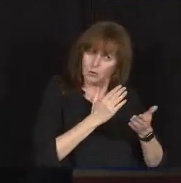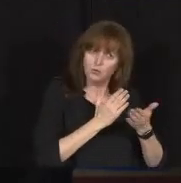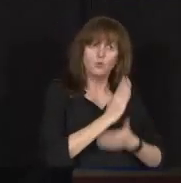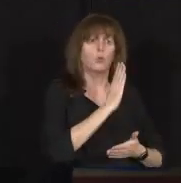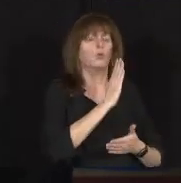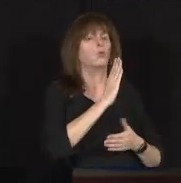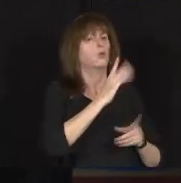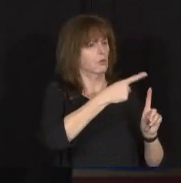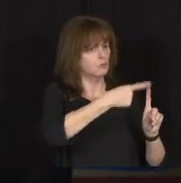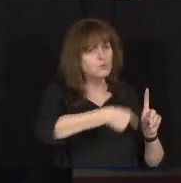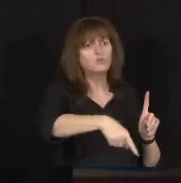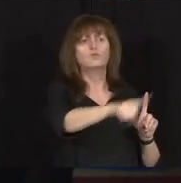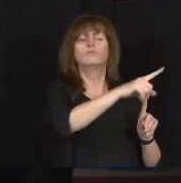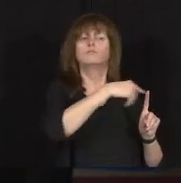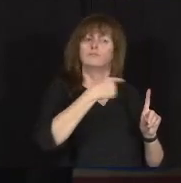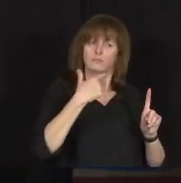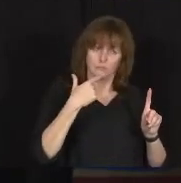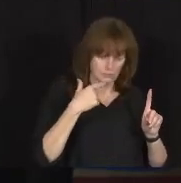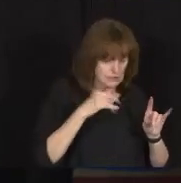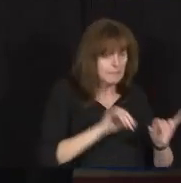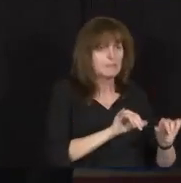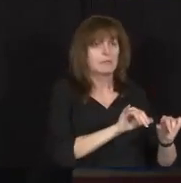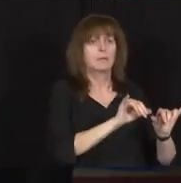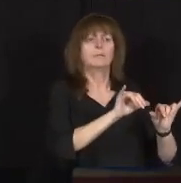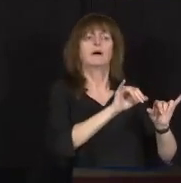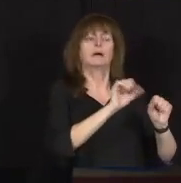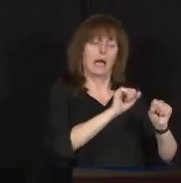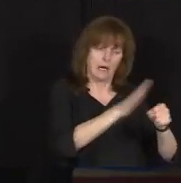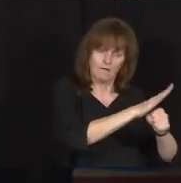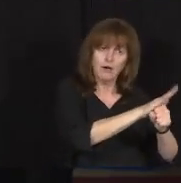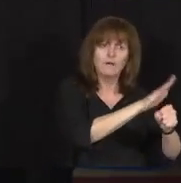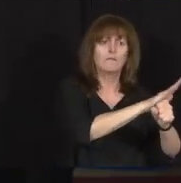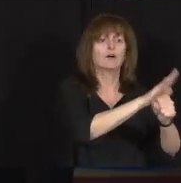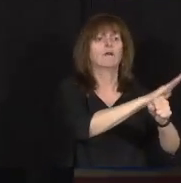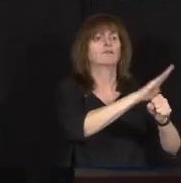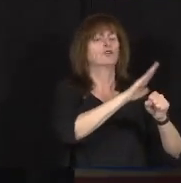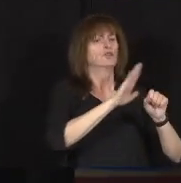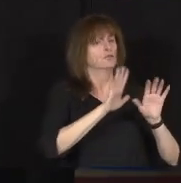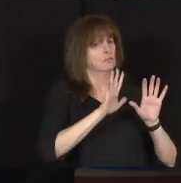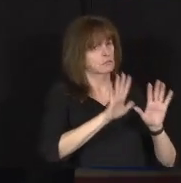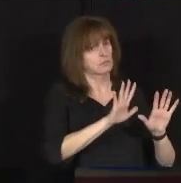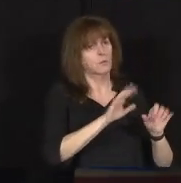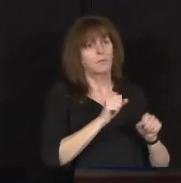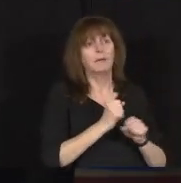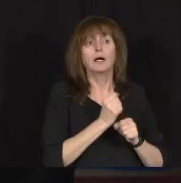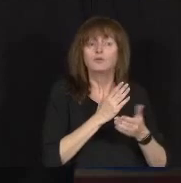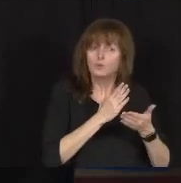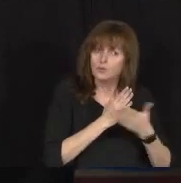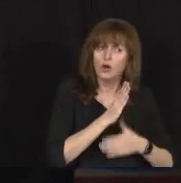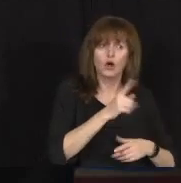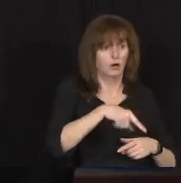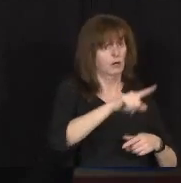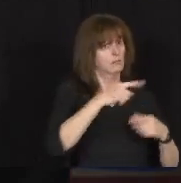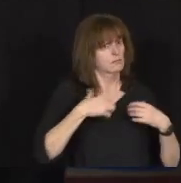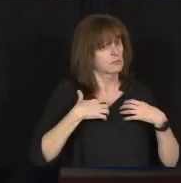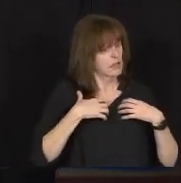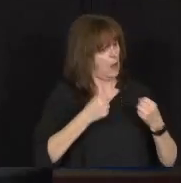w ill be covered because we want to make sure that they can stay safe and healthy and that their families can as well.